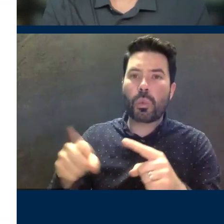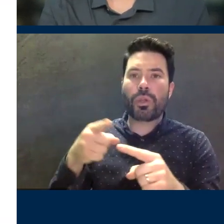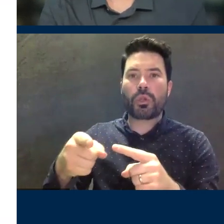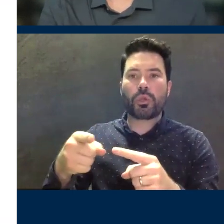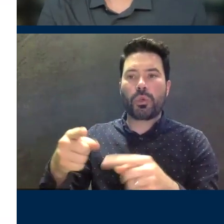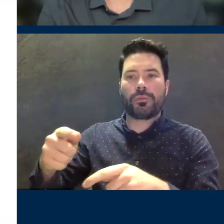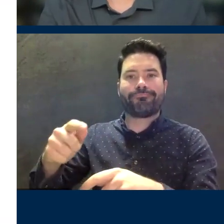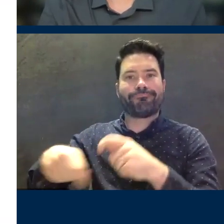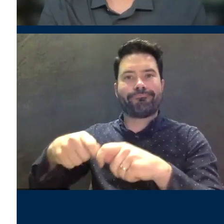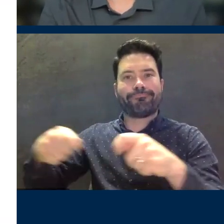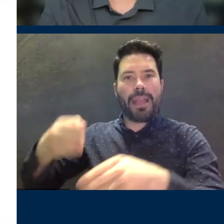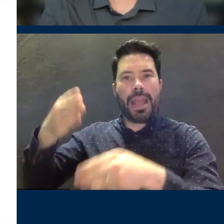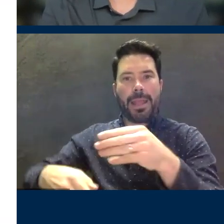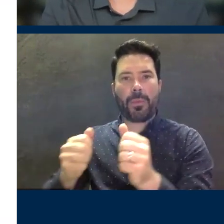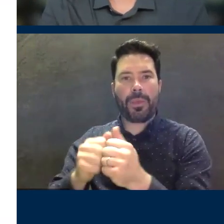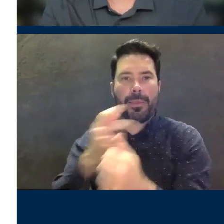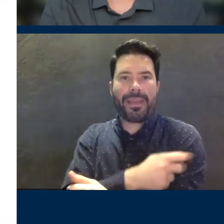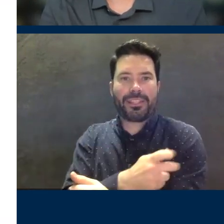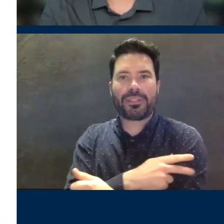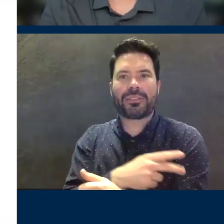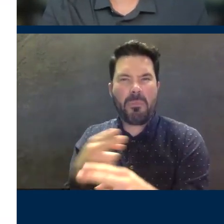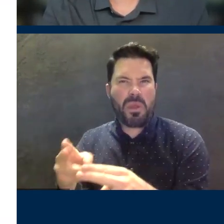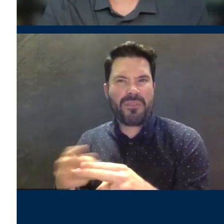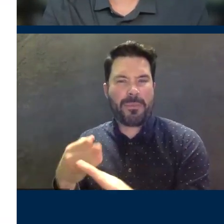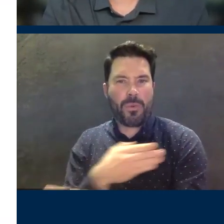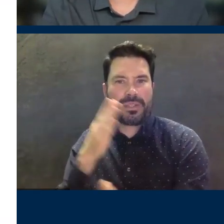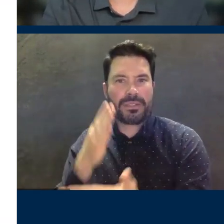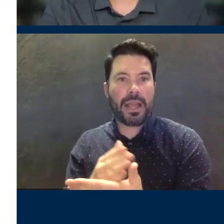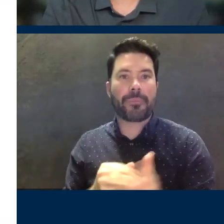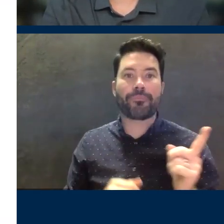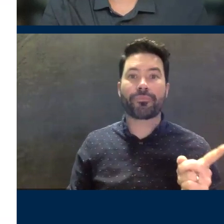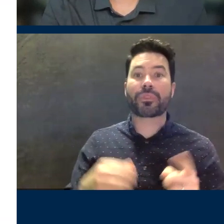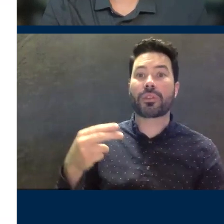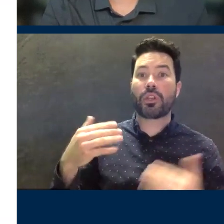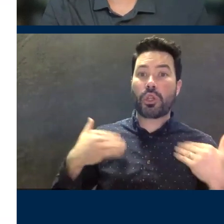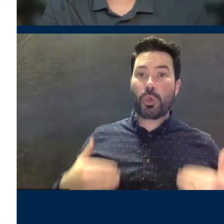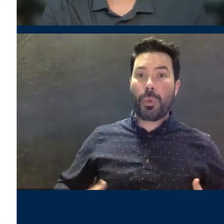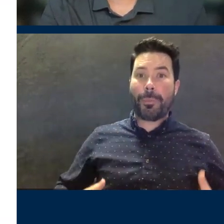And then, briefly, before we stop by the human guide, technique is another one trying to navigate the hospital clinics.